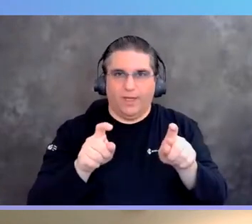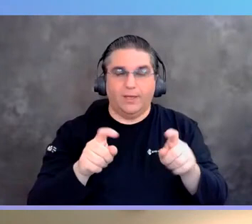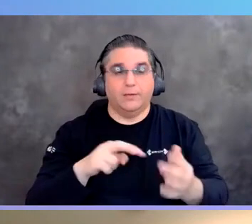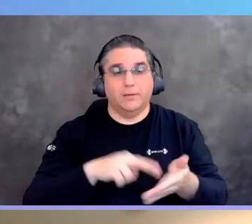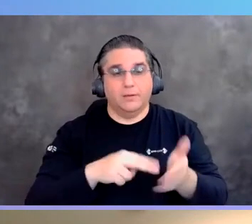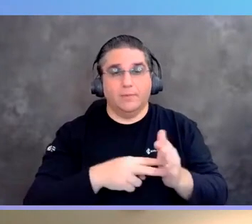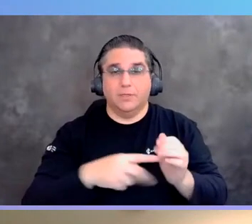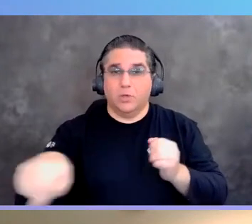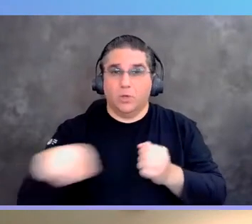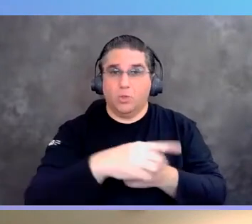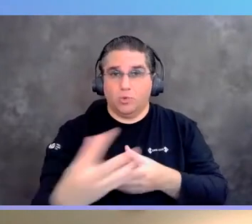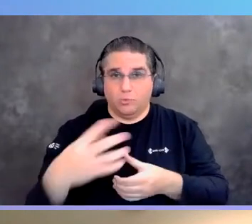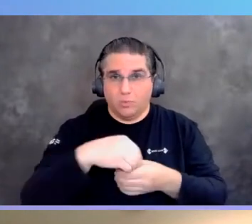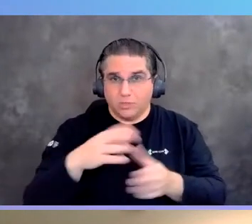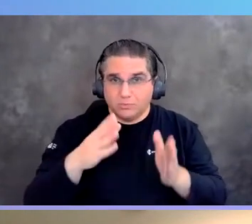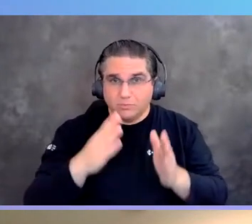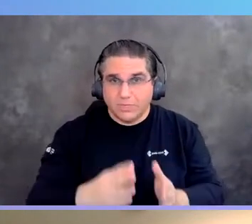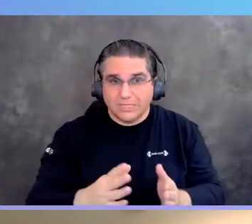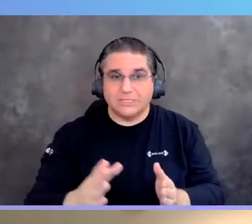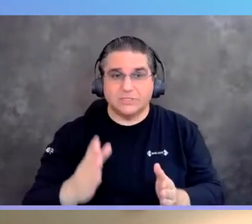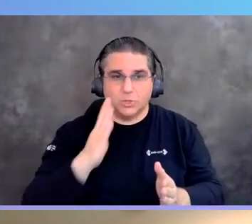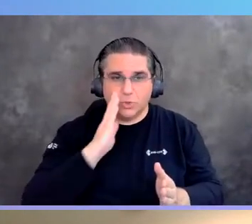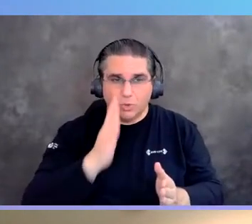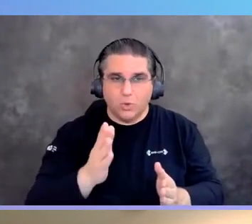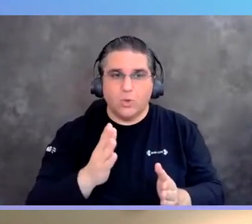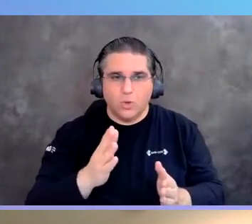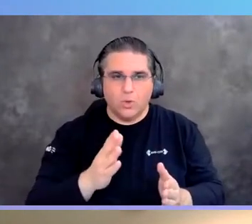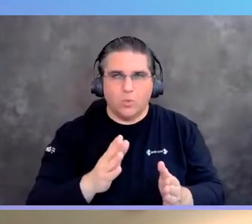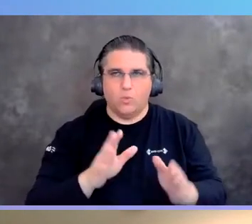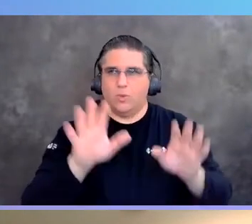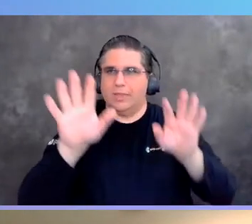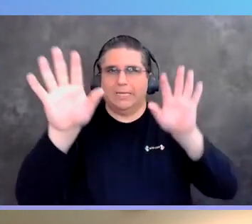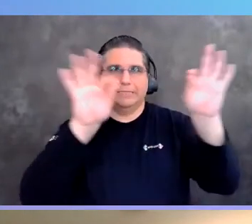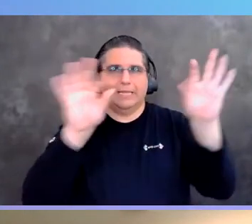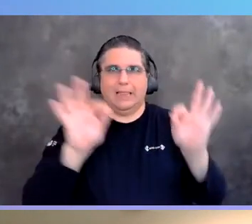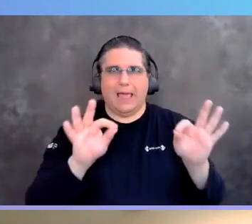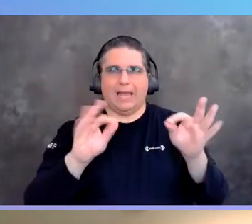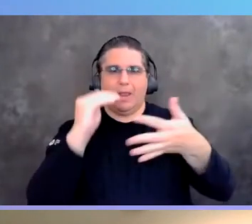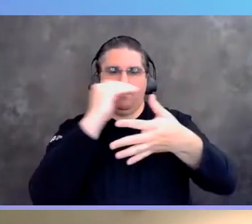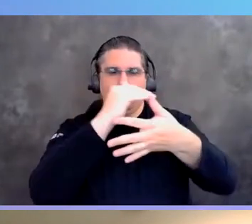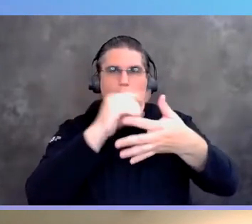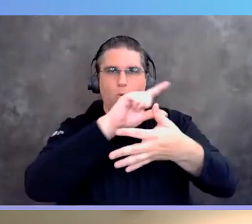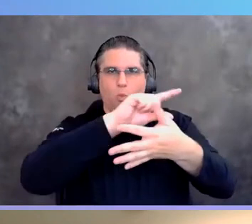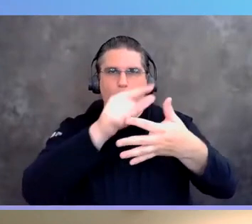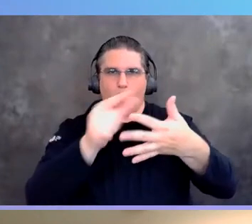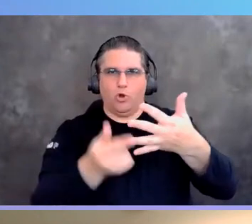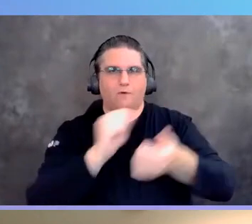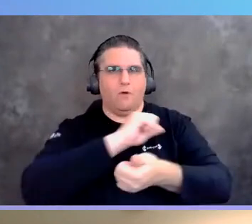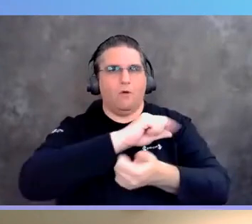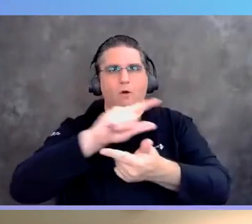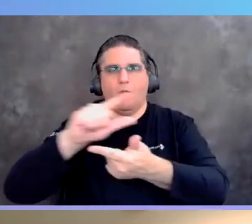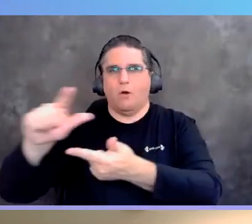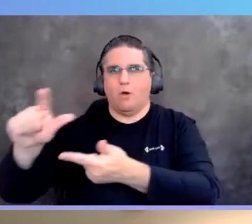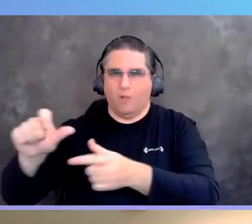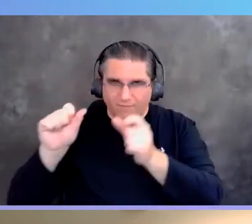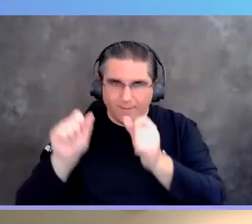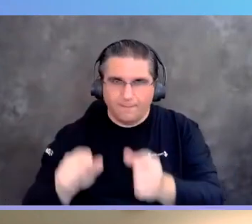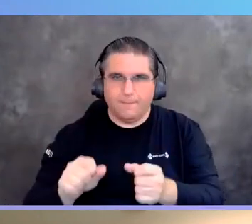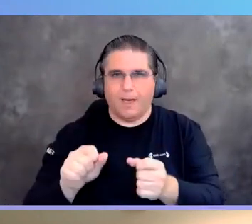all possible descriptive elements of an image. Uh, we,